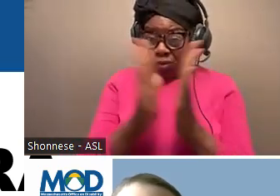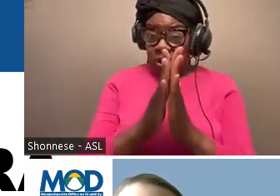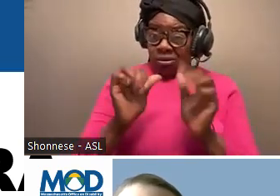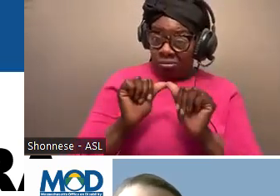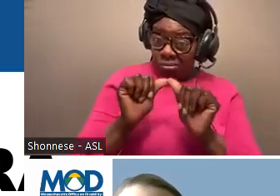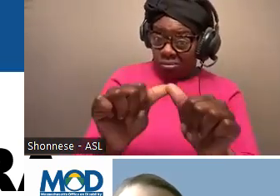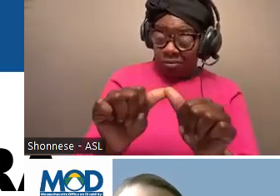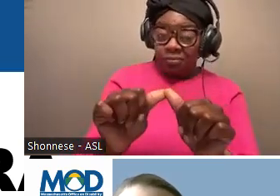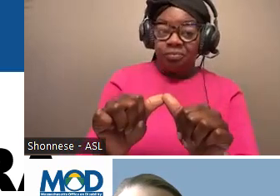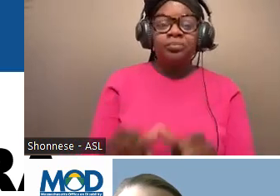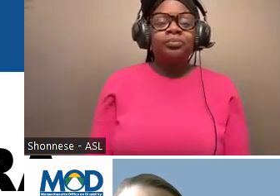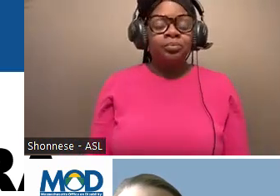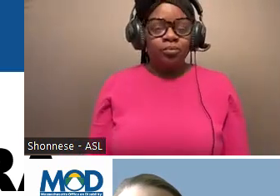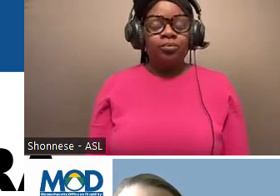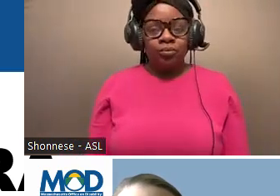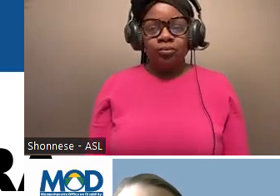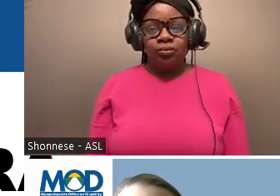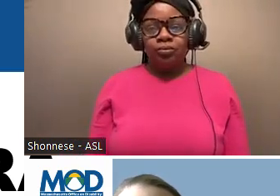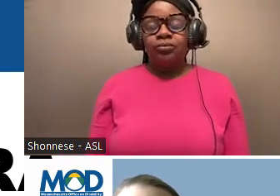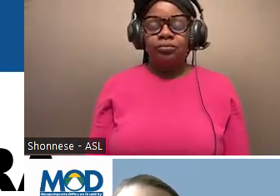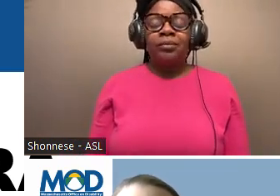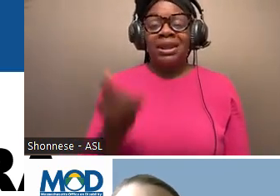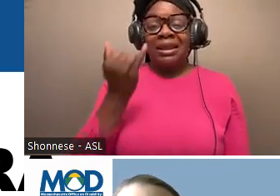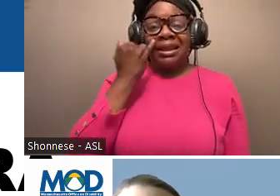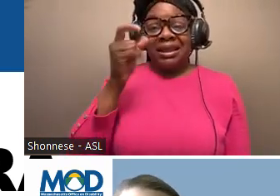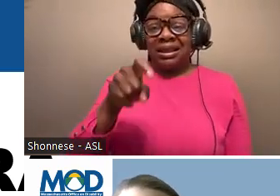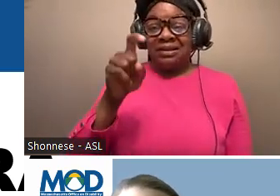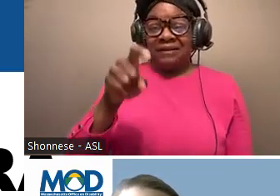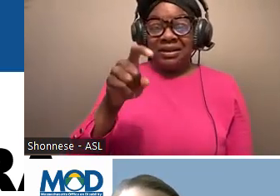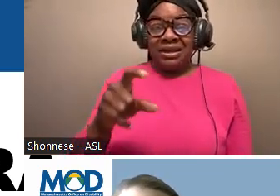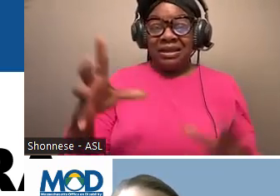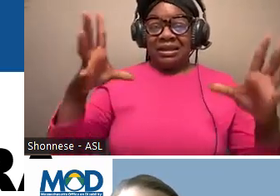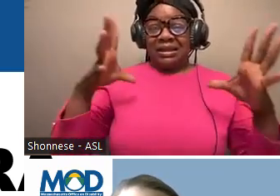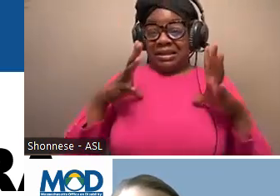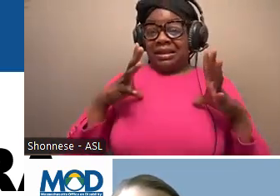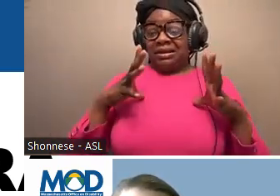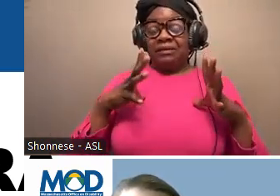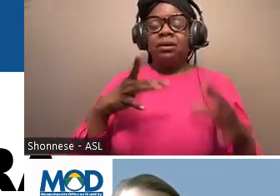one of them is for indefinite leave. Usually, this is going to happen after